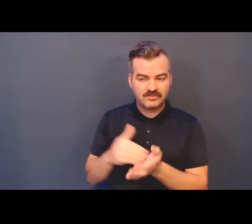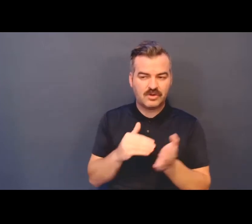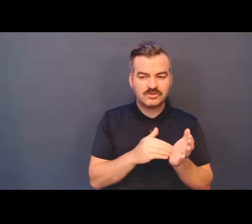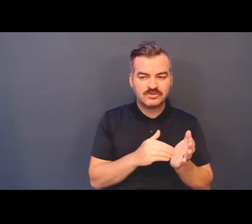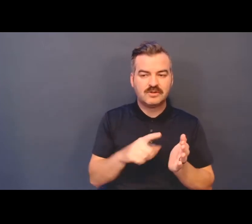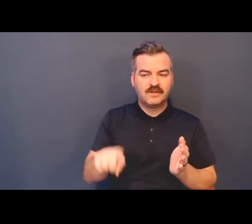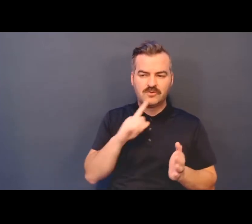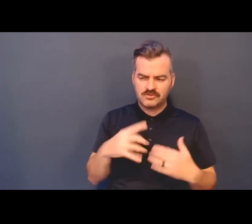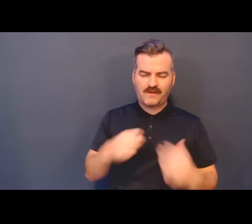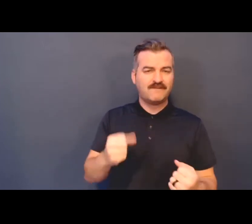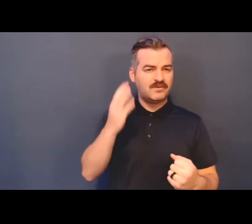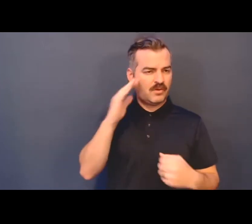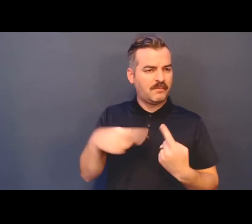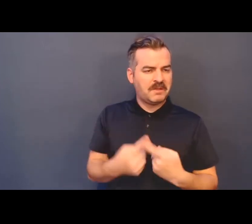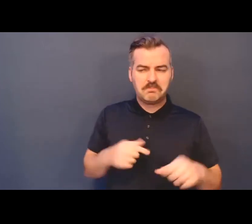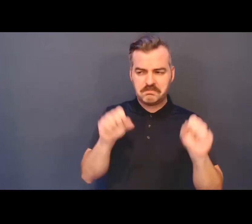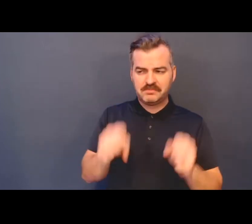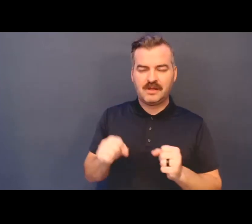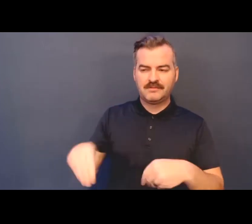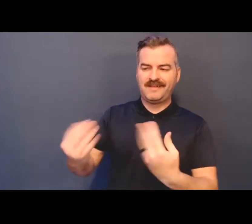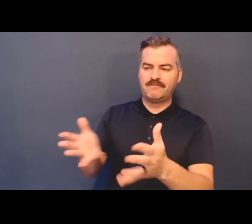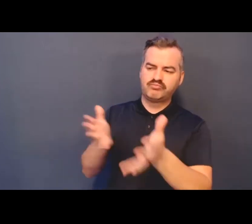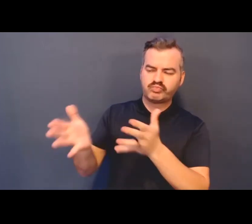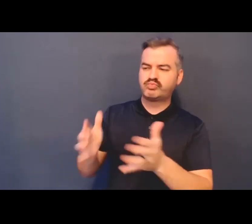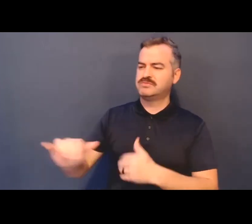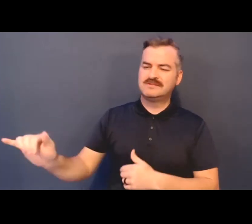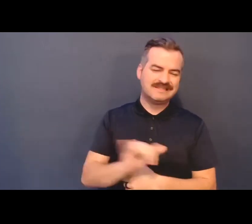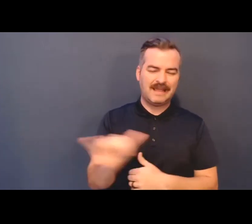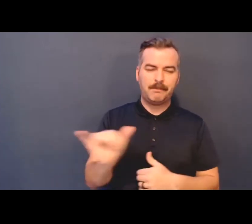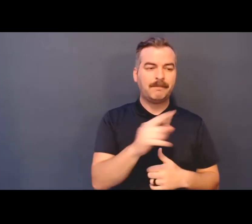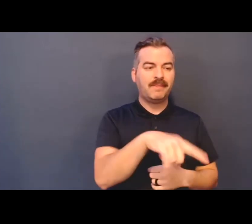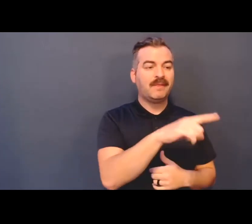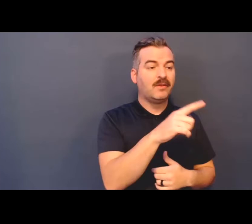confident about their ability to provide the same quality of care to patients with disability.